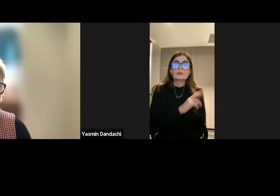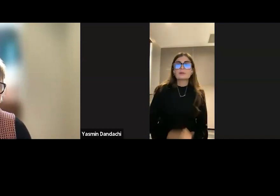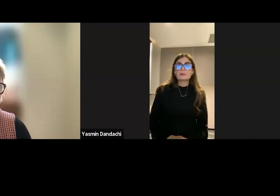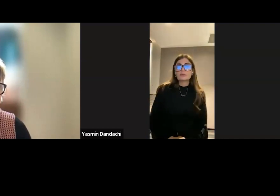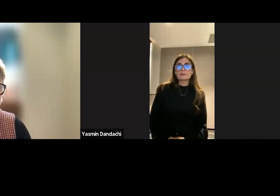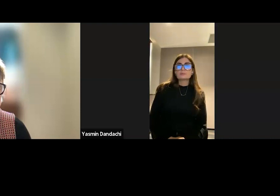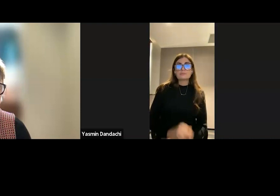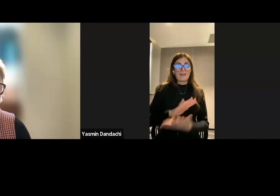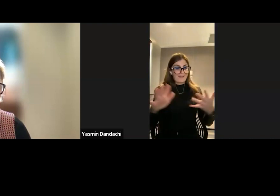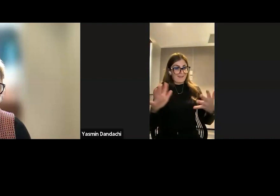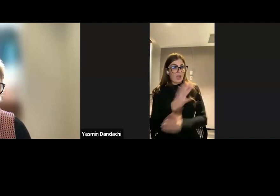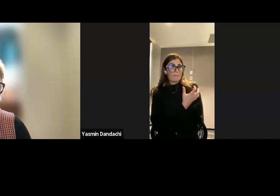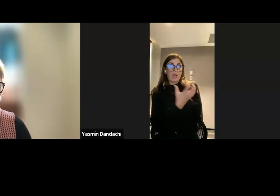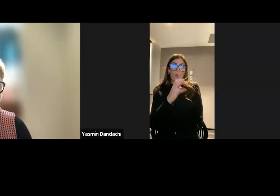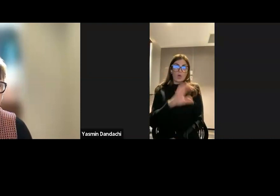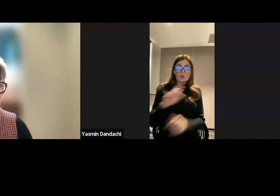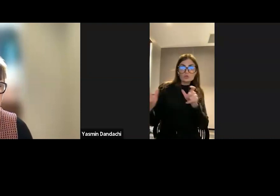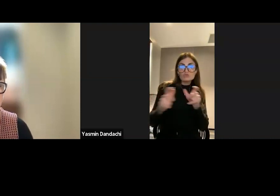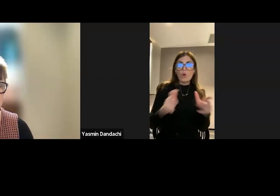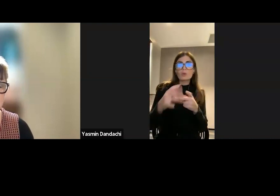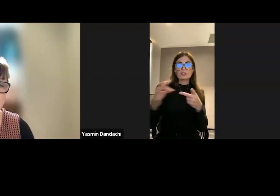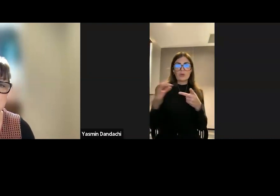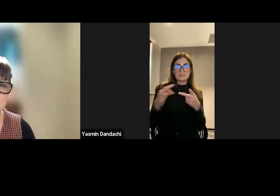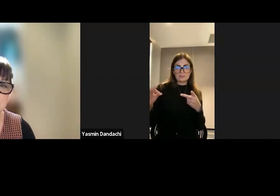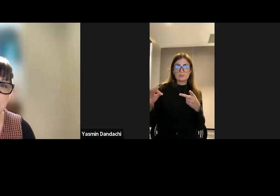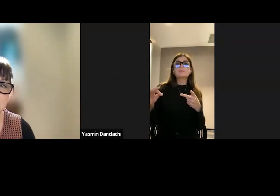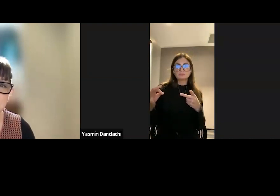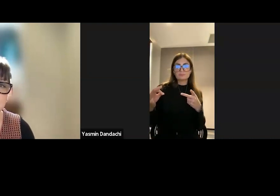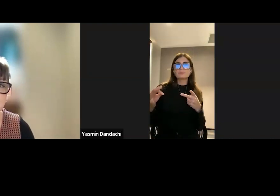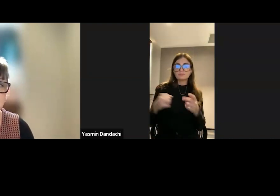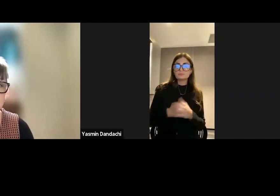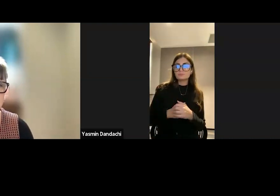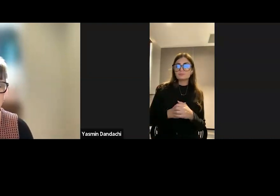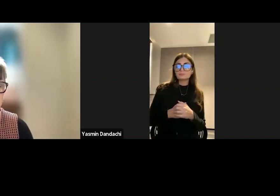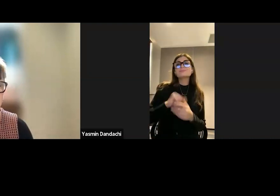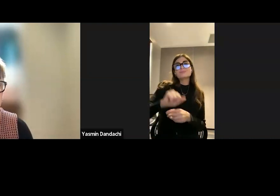control and choice. There's the idea that governance effectiveness can be evaluated